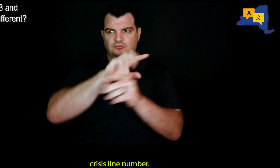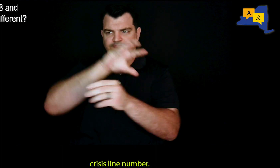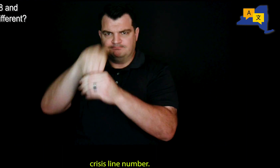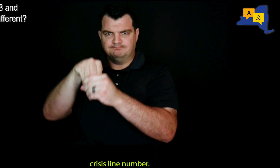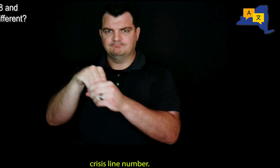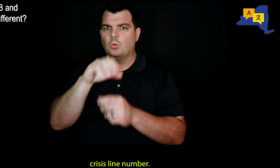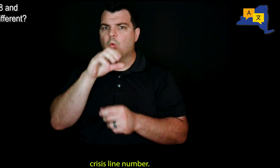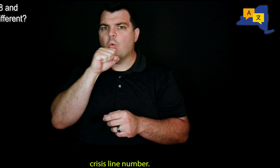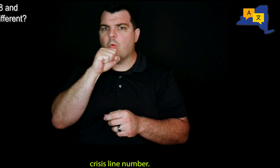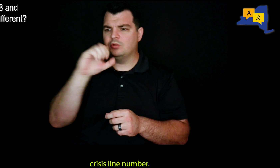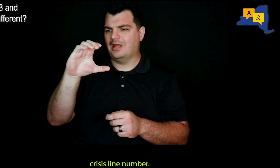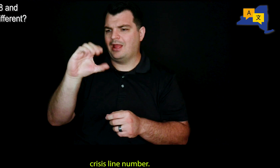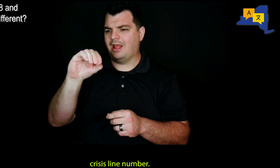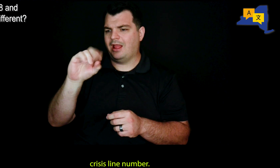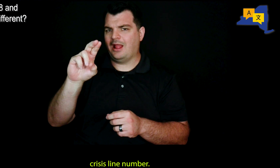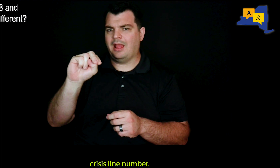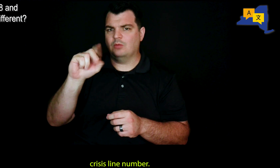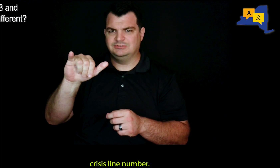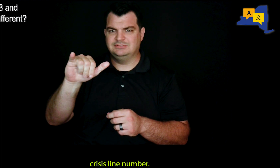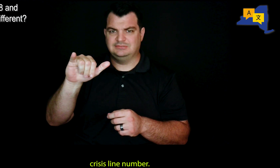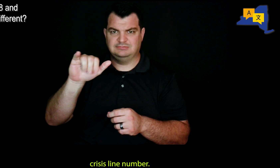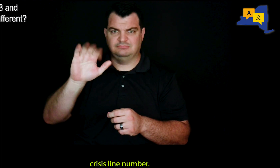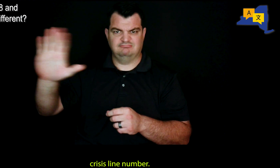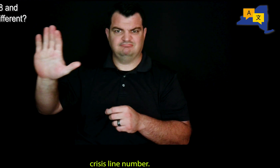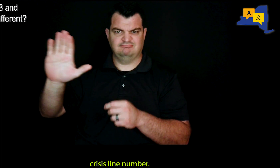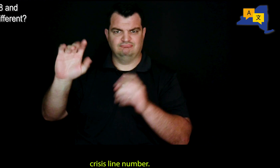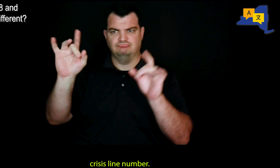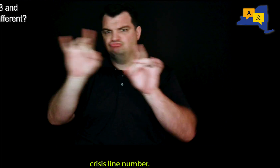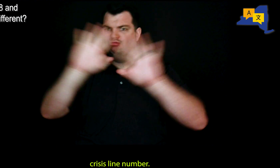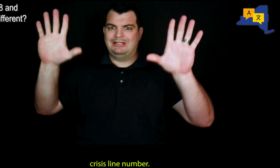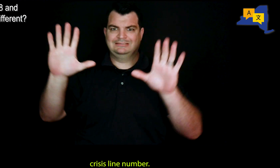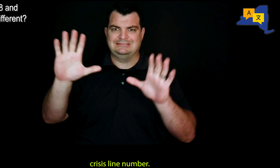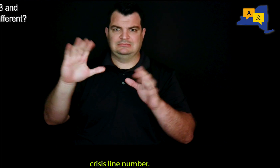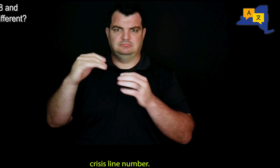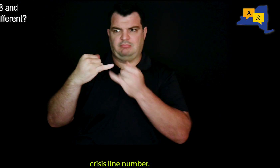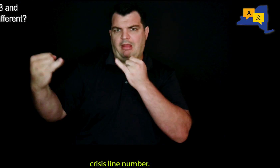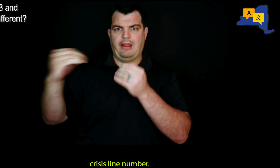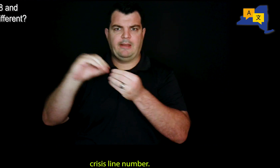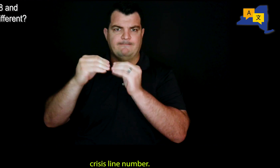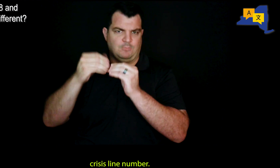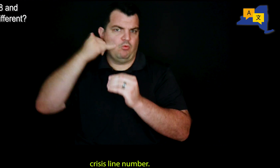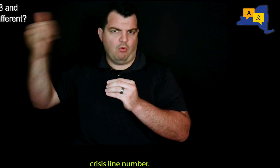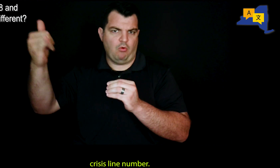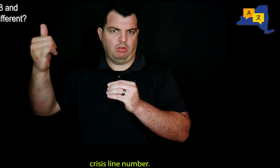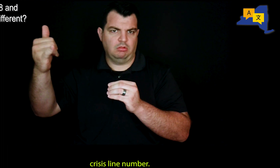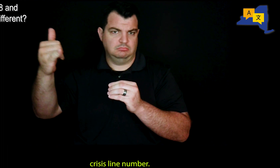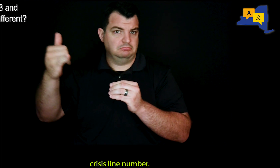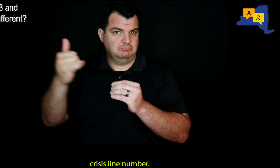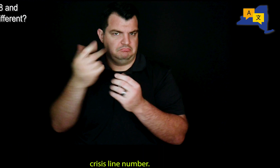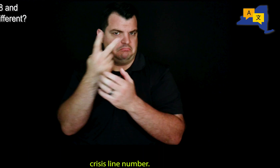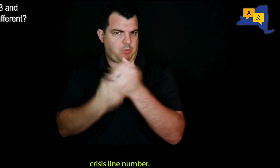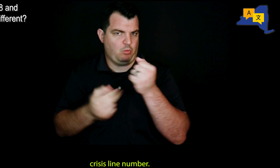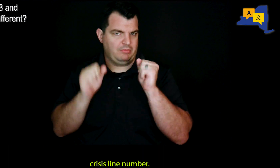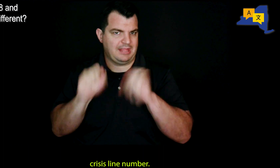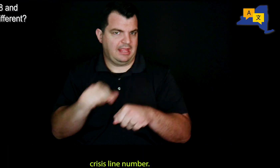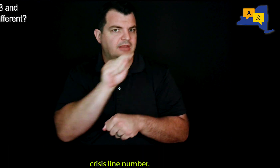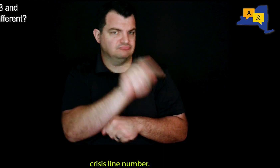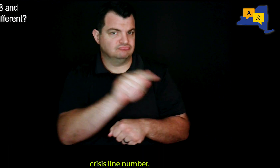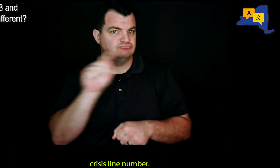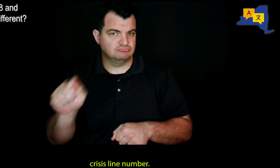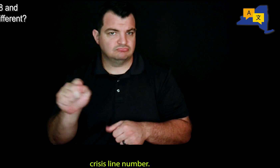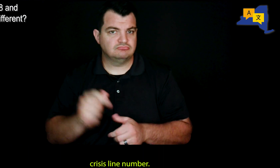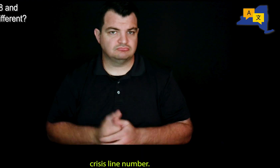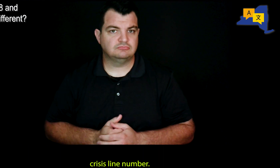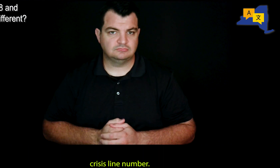crisis line number.